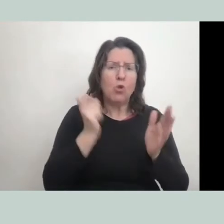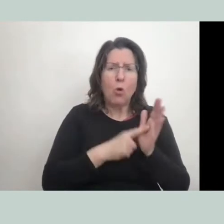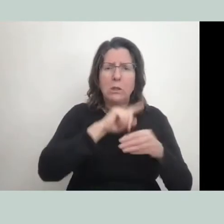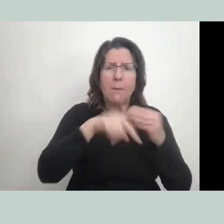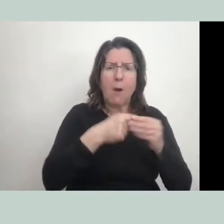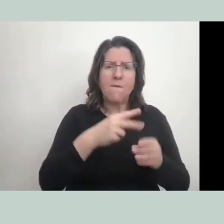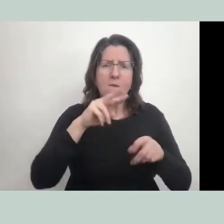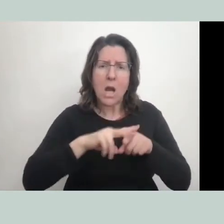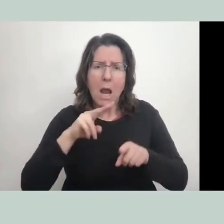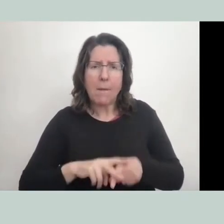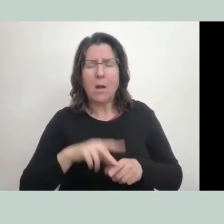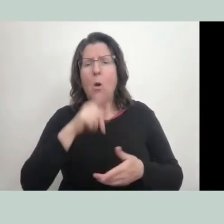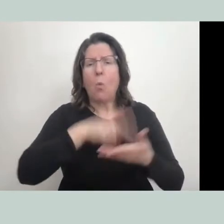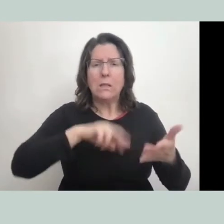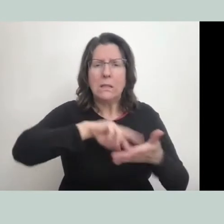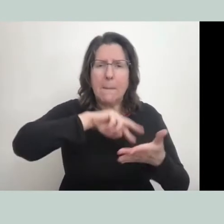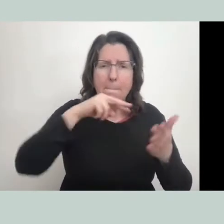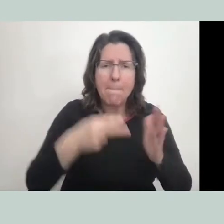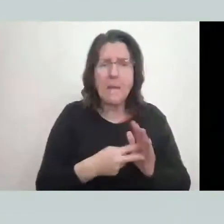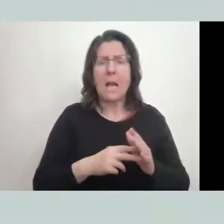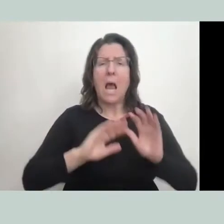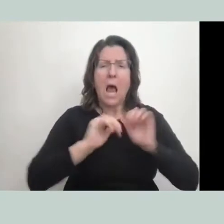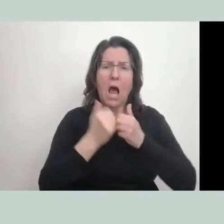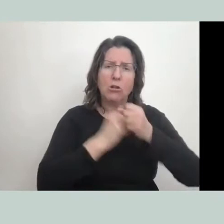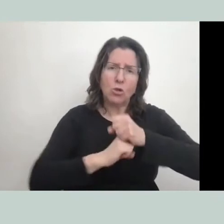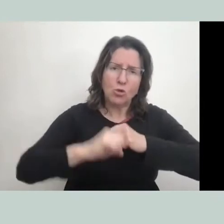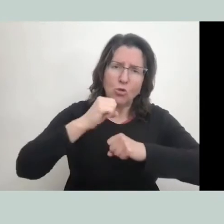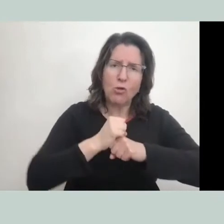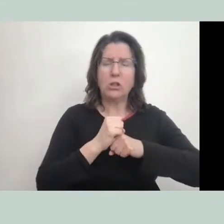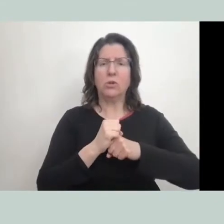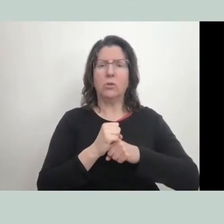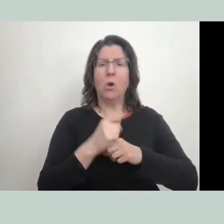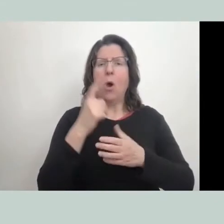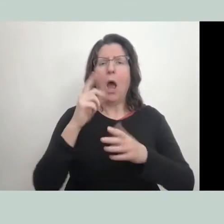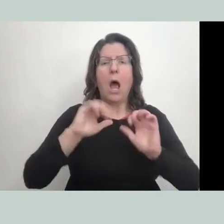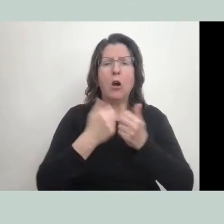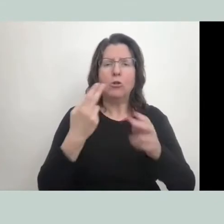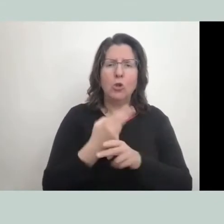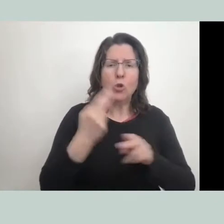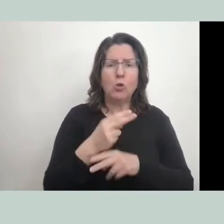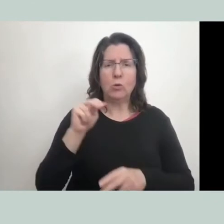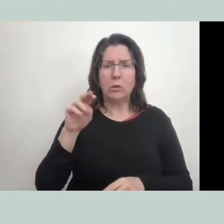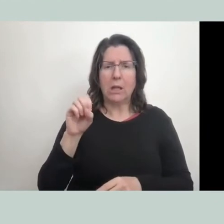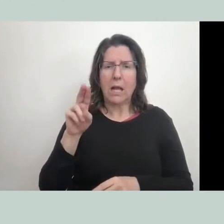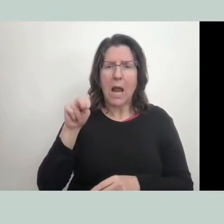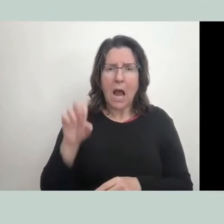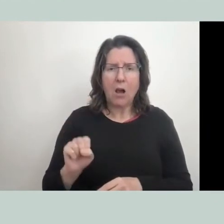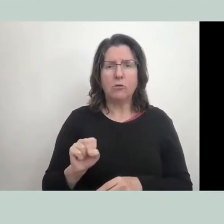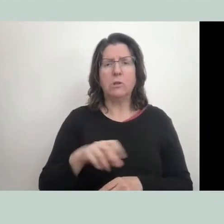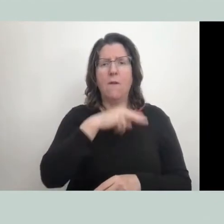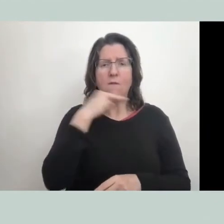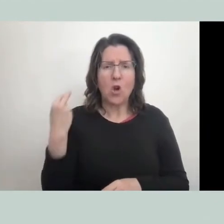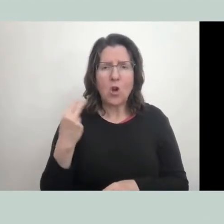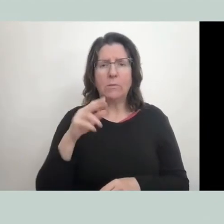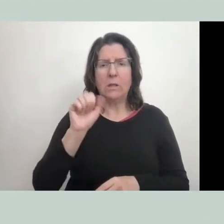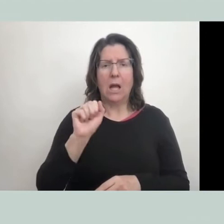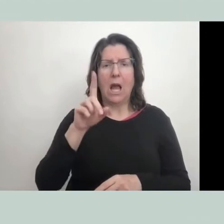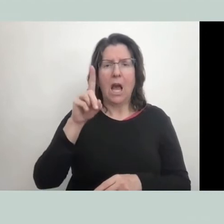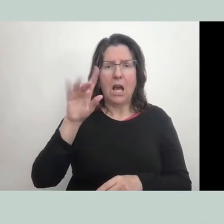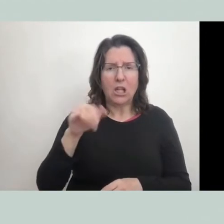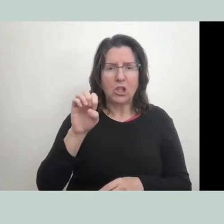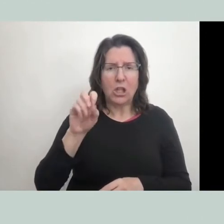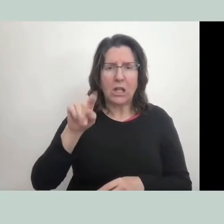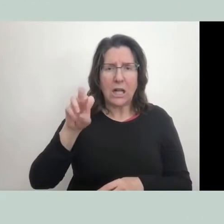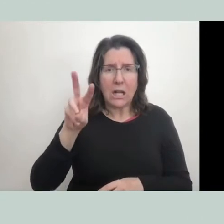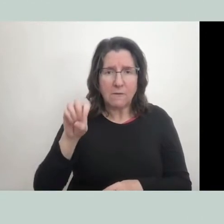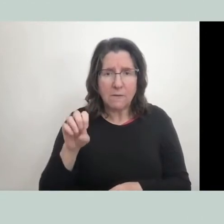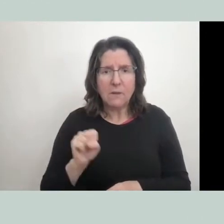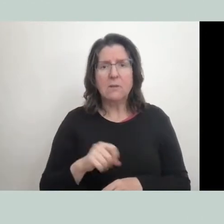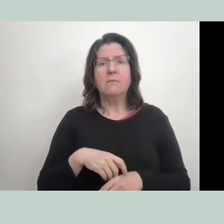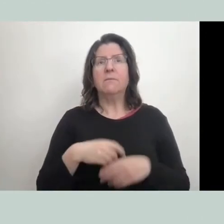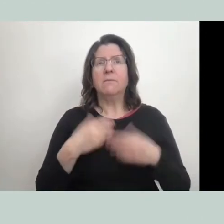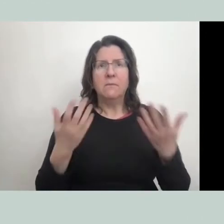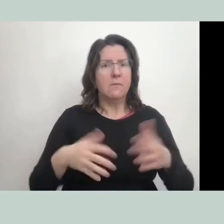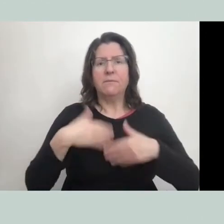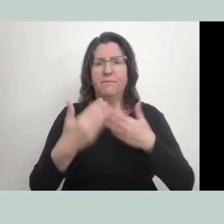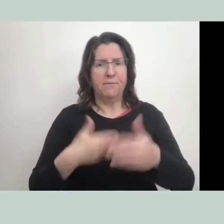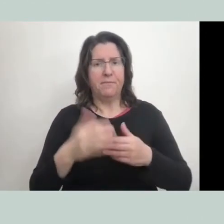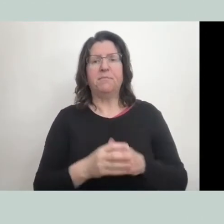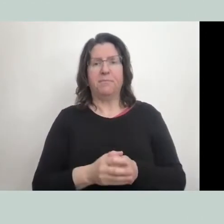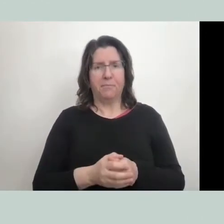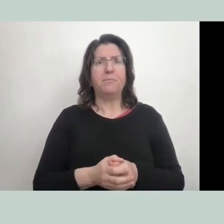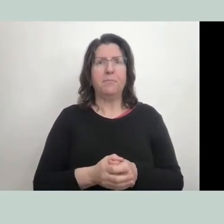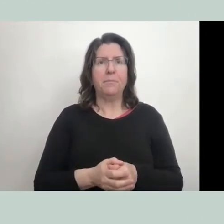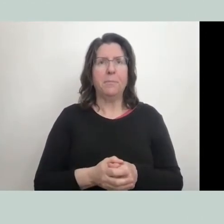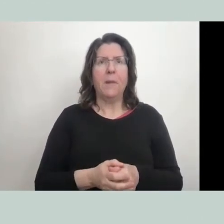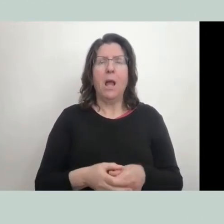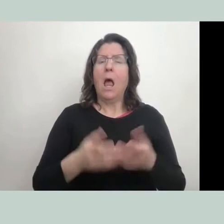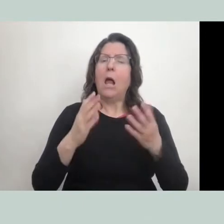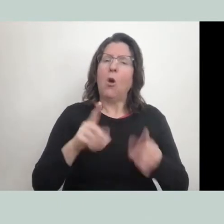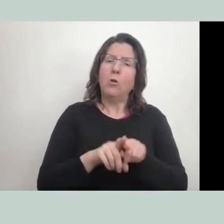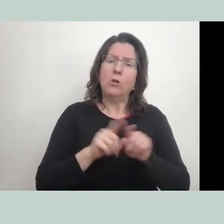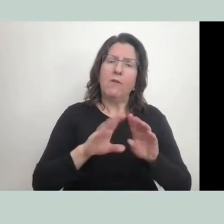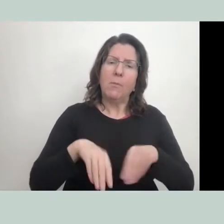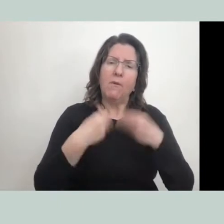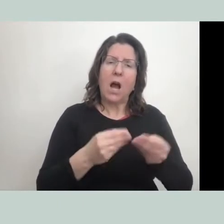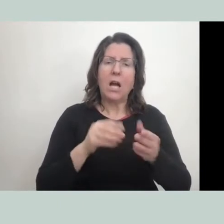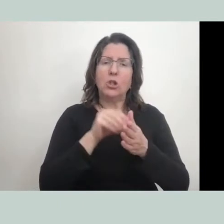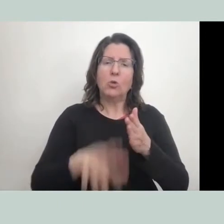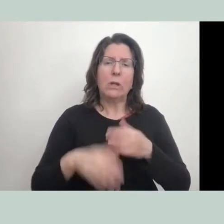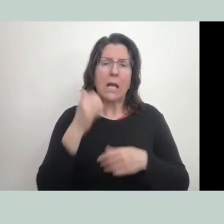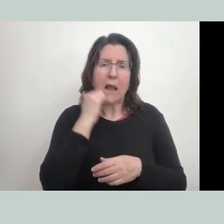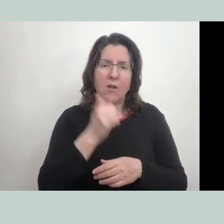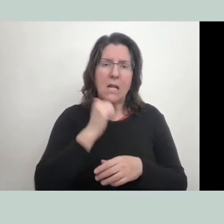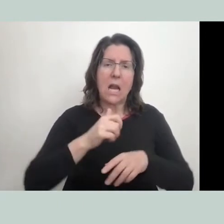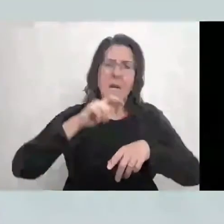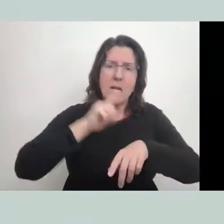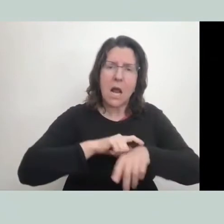Leading them to notice vocabulary, phrases, sentence structure. What is a noun, verb, adjective, etc?